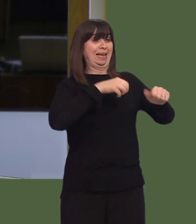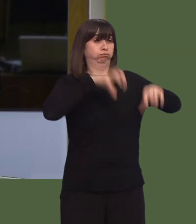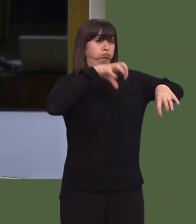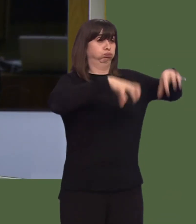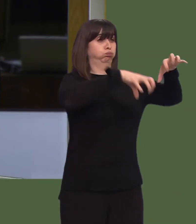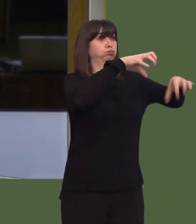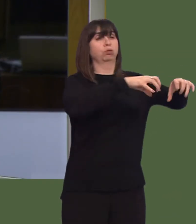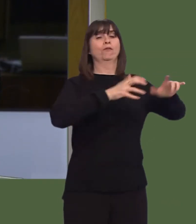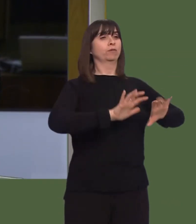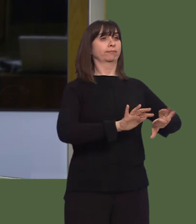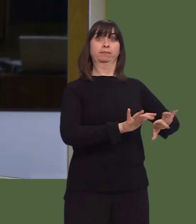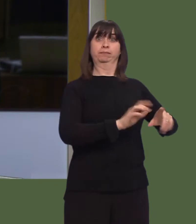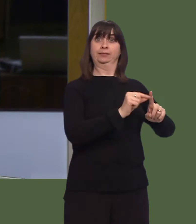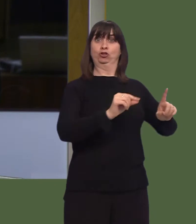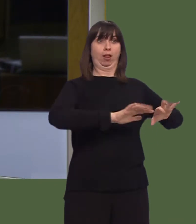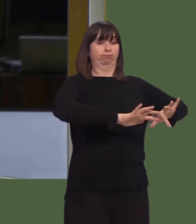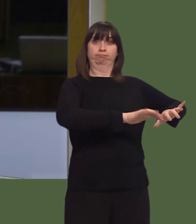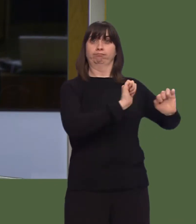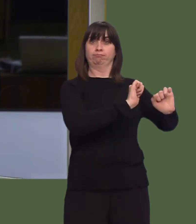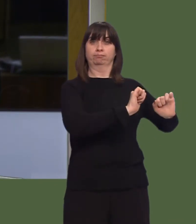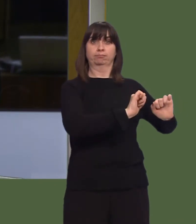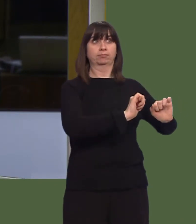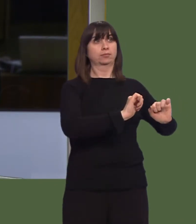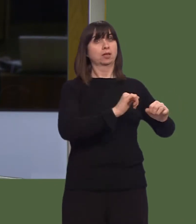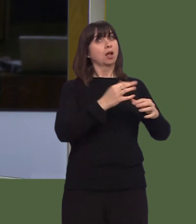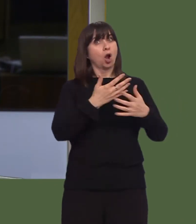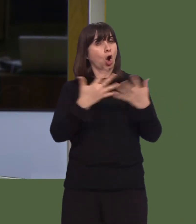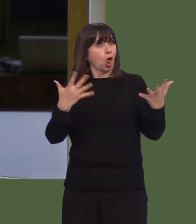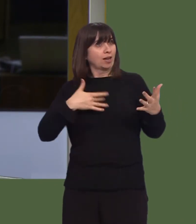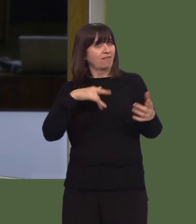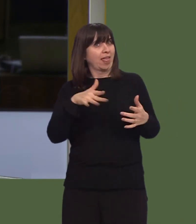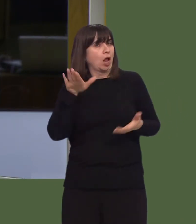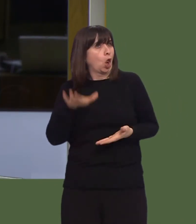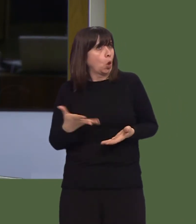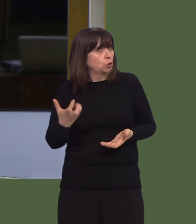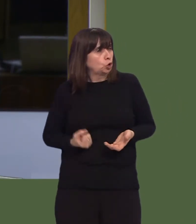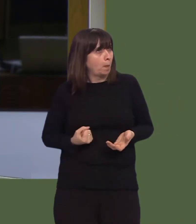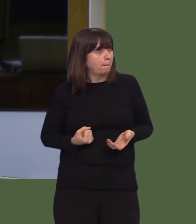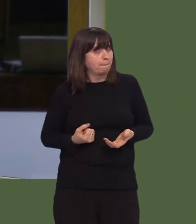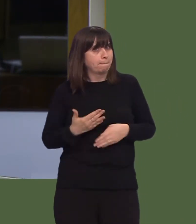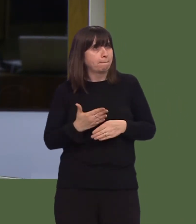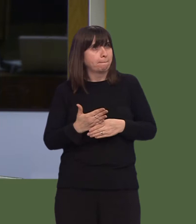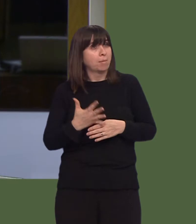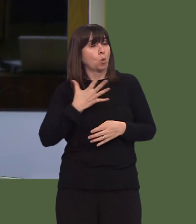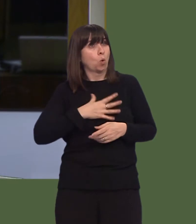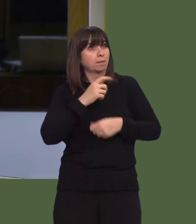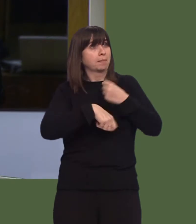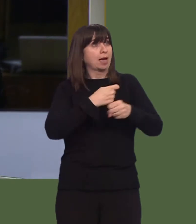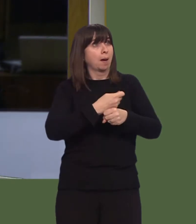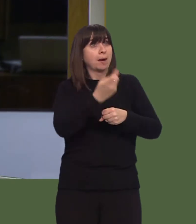Will you provide the opportunities for adults currently on low-paid employment to retrain for Newport's emerging digital economy?